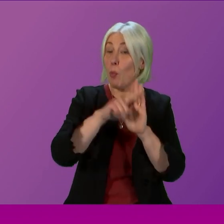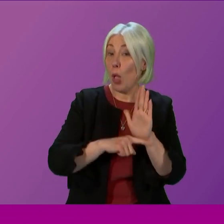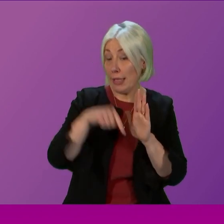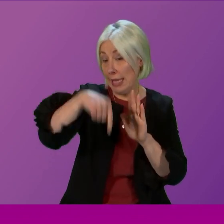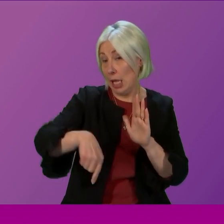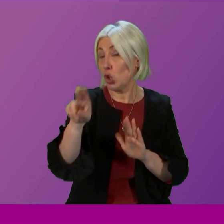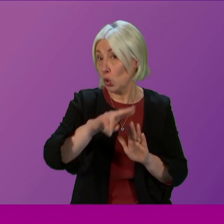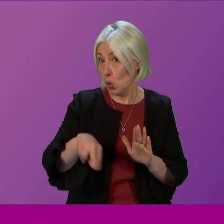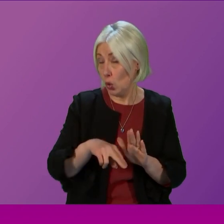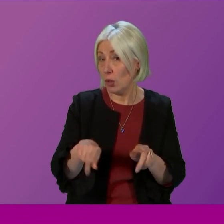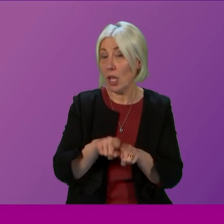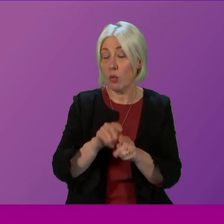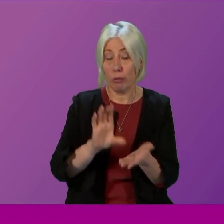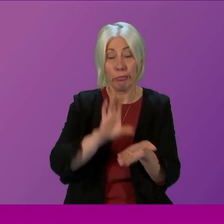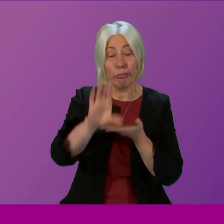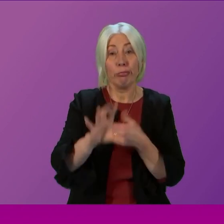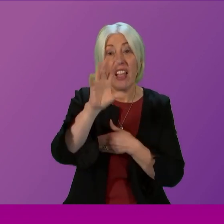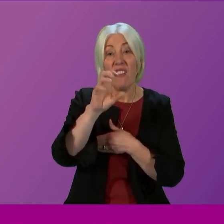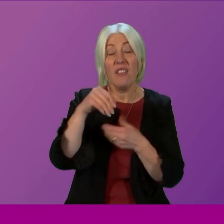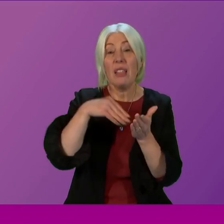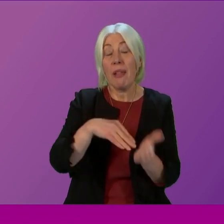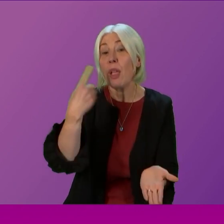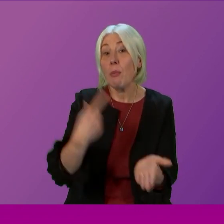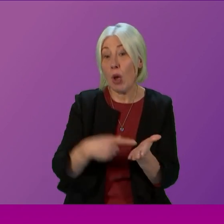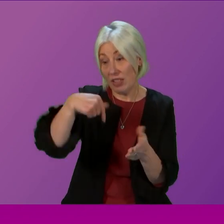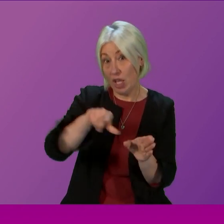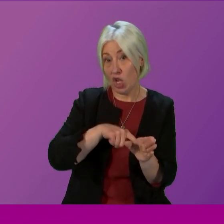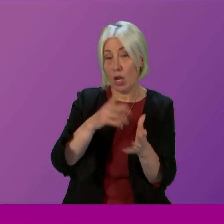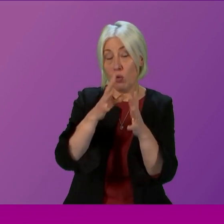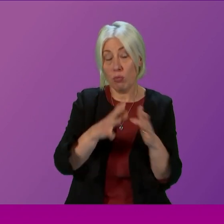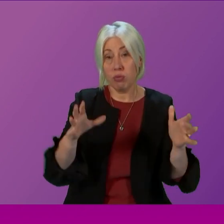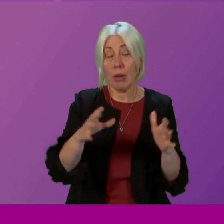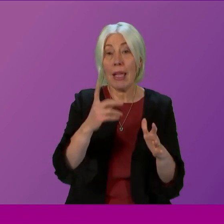We are also investing an additional £15 million this year to enhance capacity in education